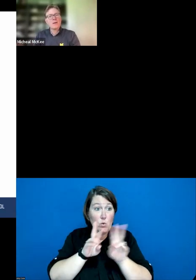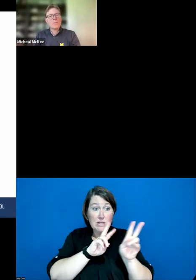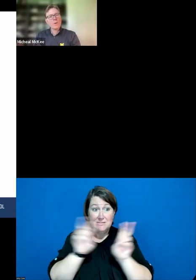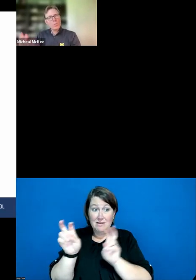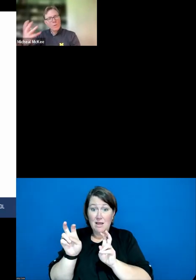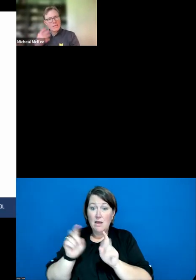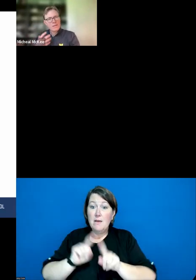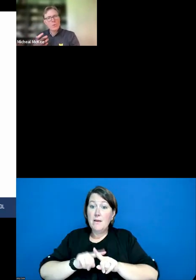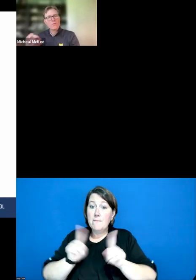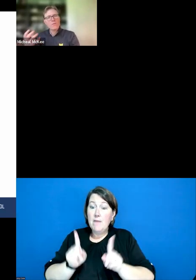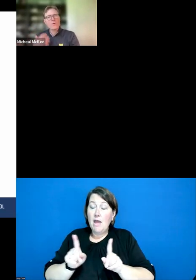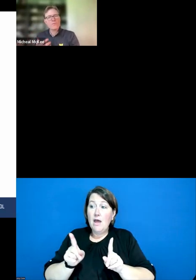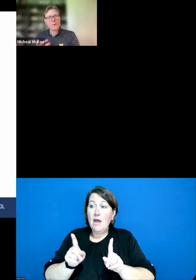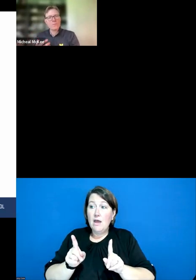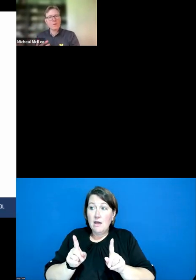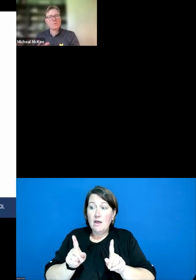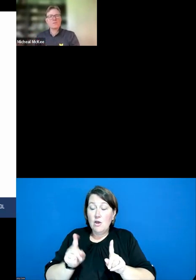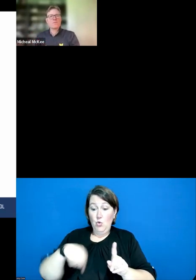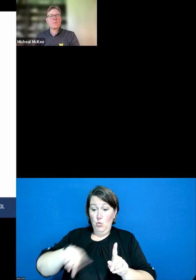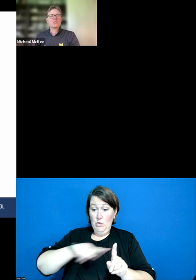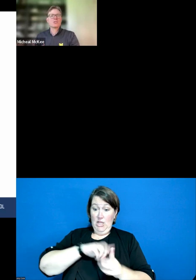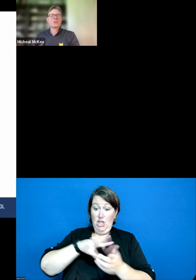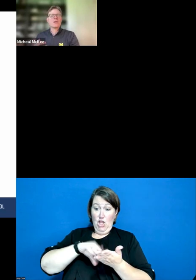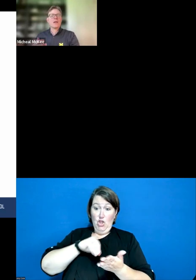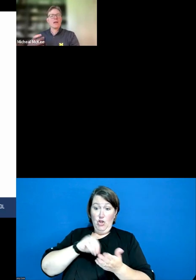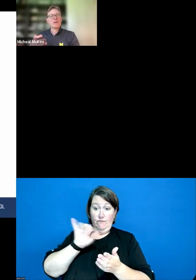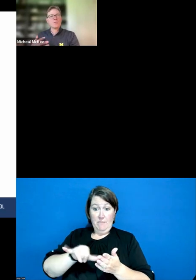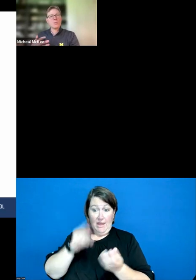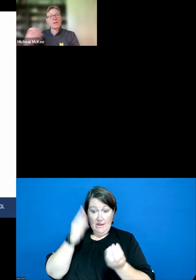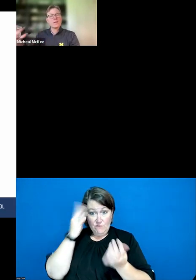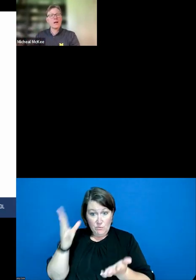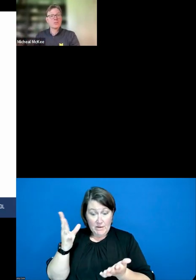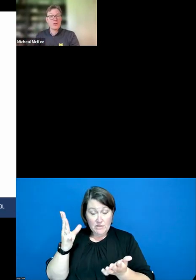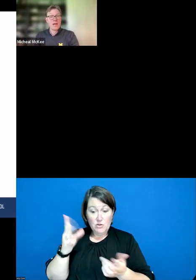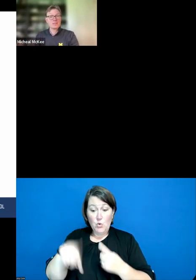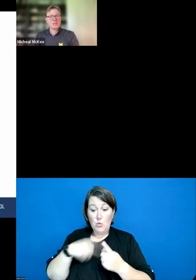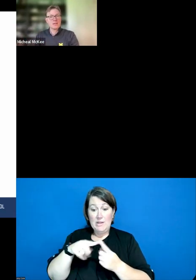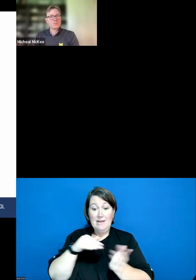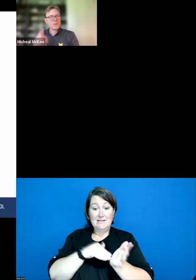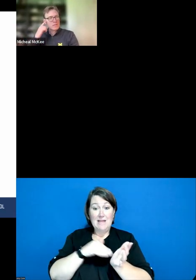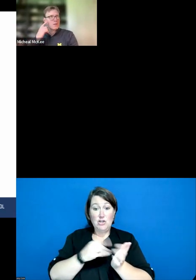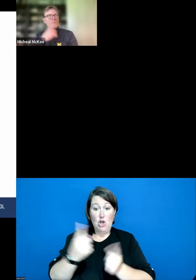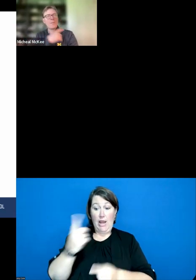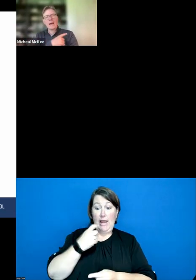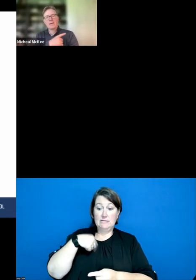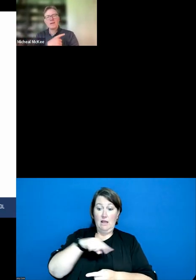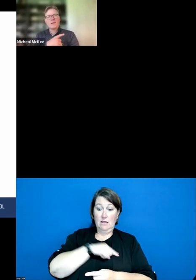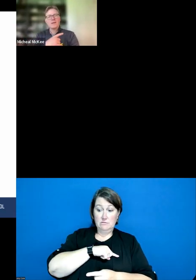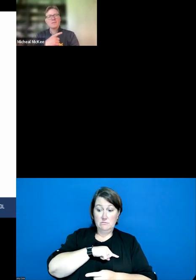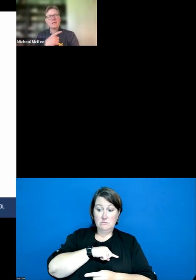But we learn from those information. And when a doctor asks us, we can go back, say,